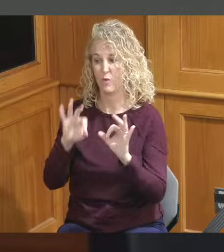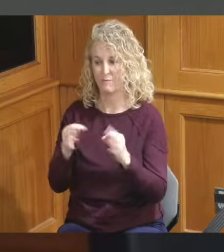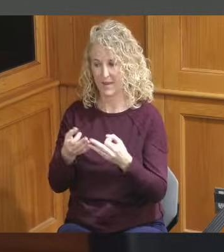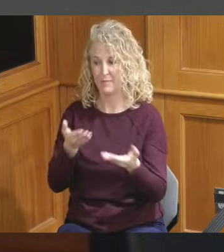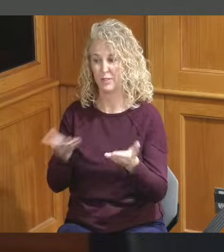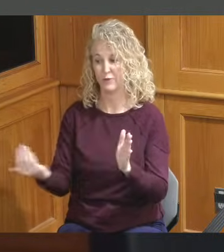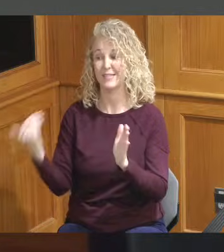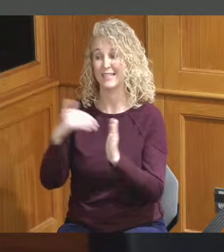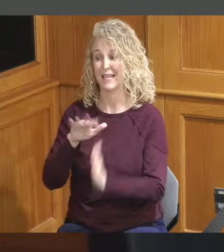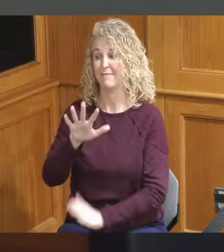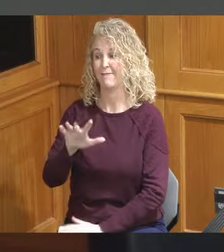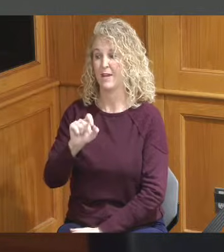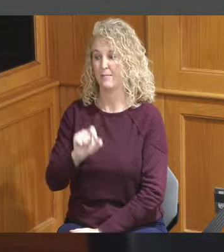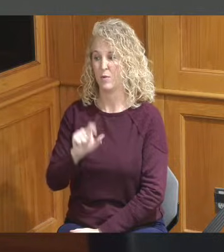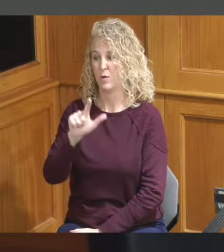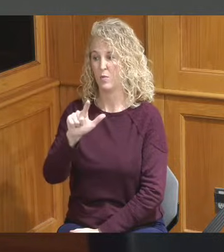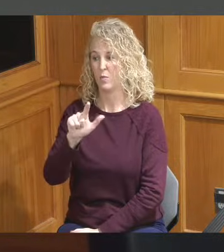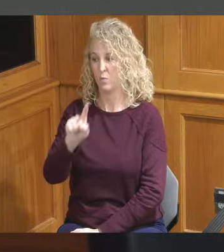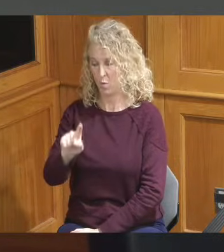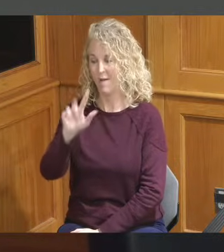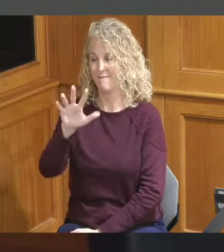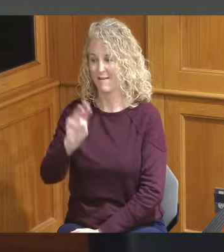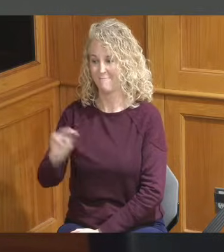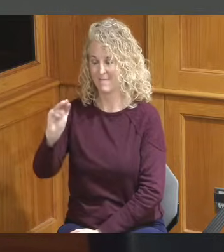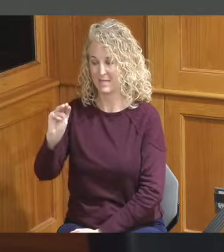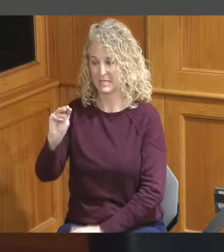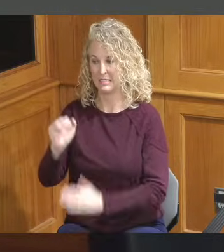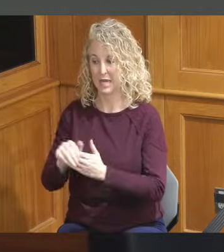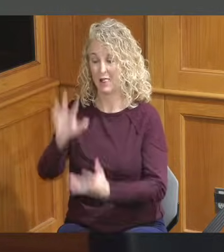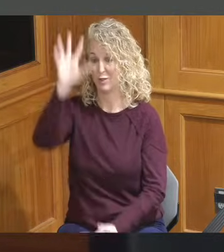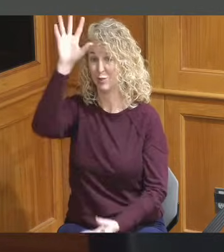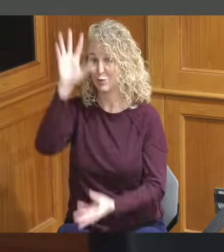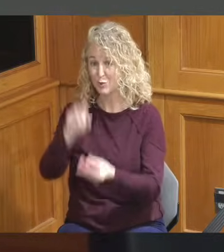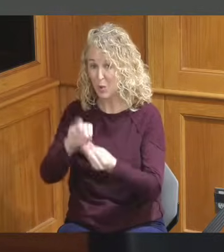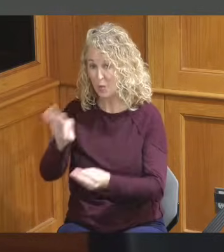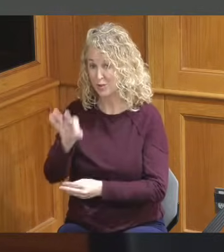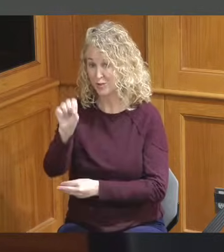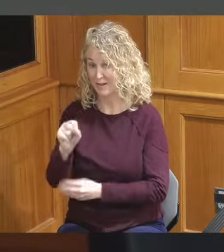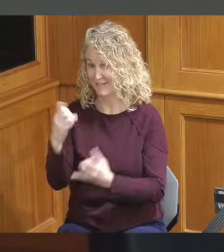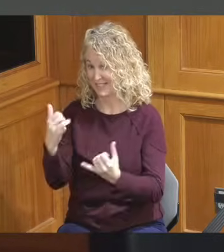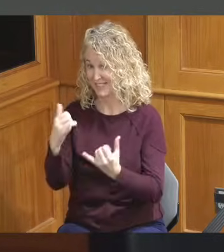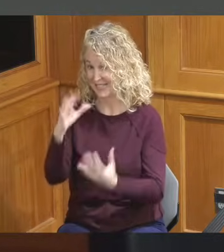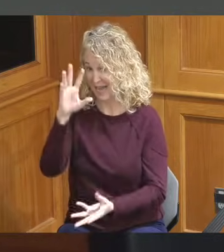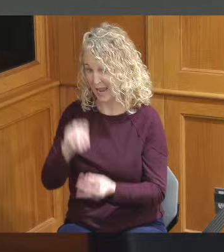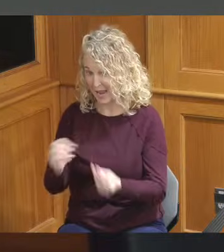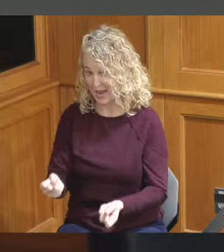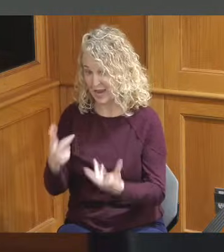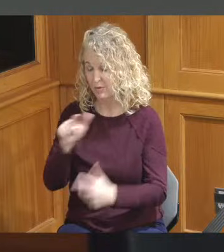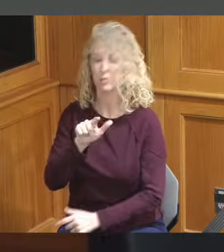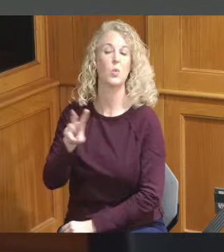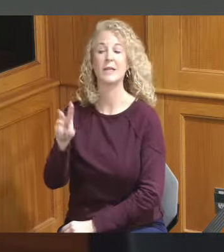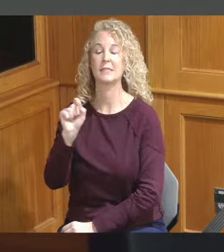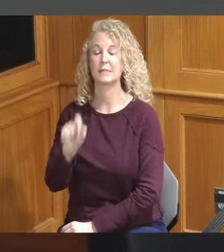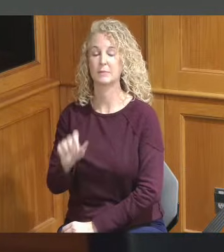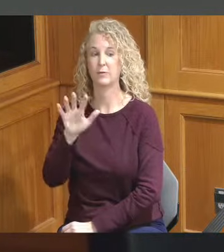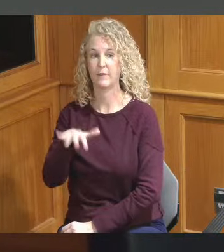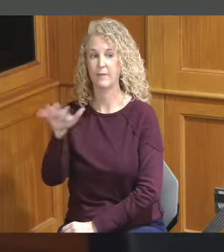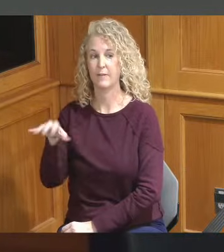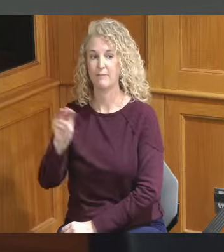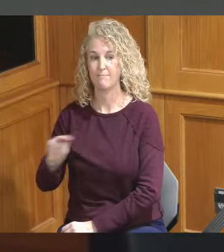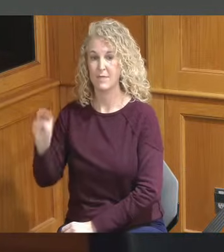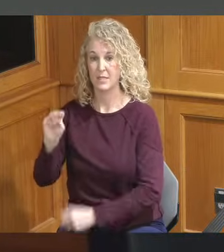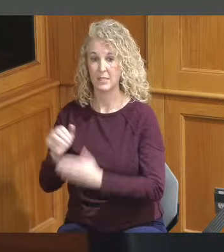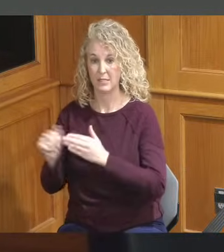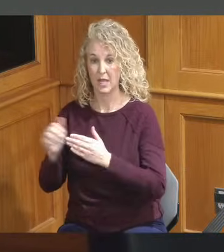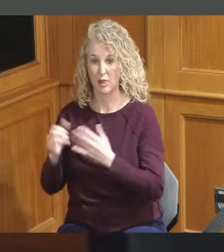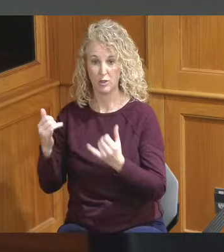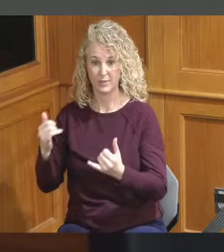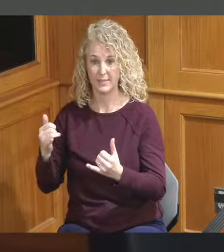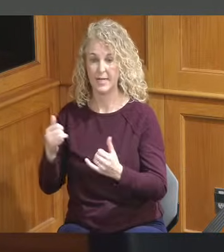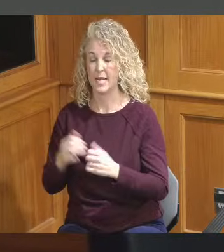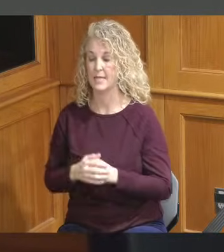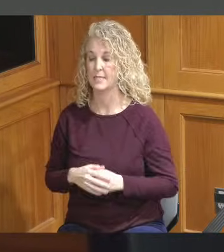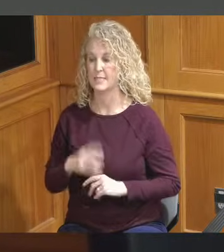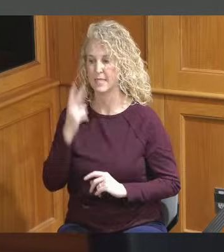Services at $5.15 million. The total of all those totals 26.55 million. let's see. Then we have